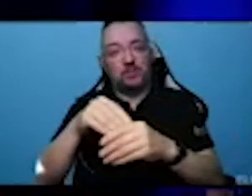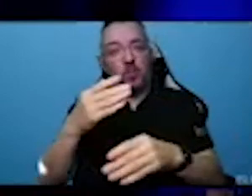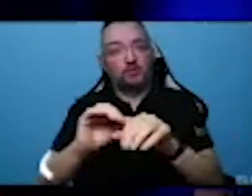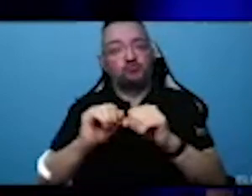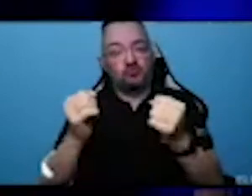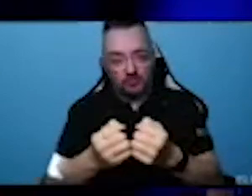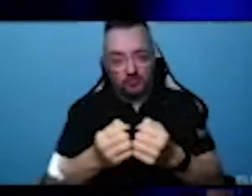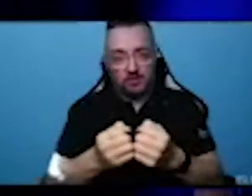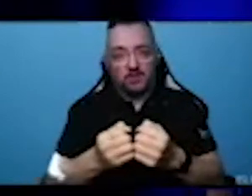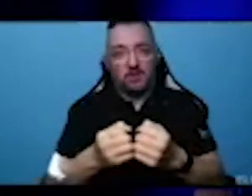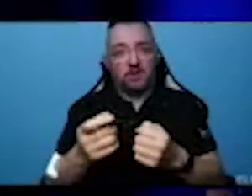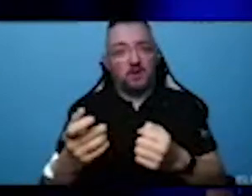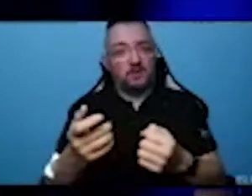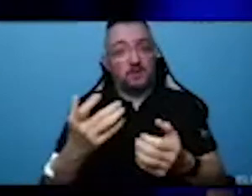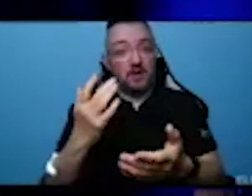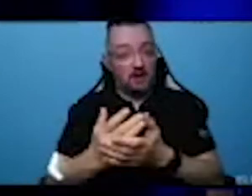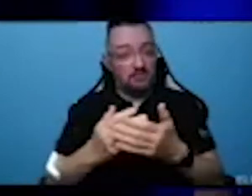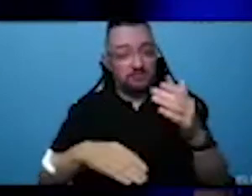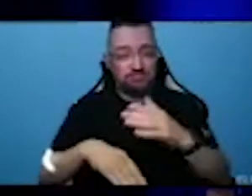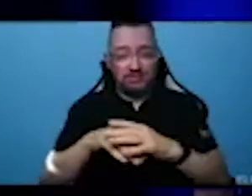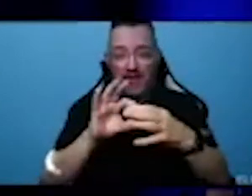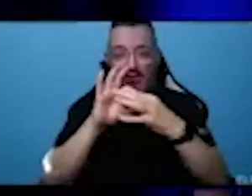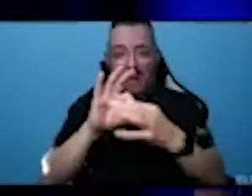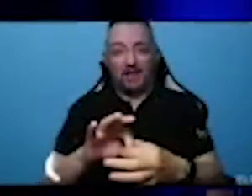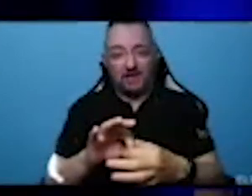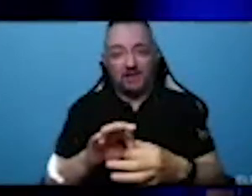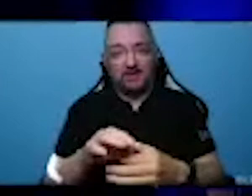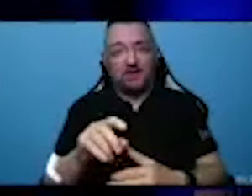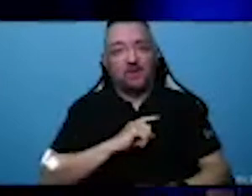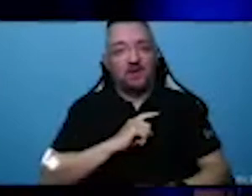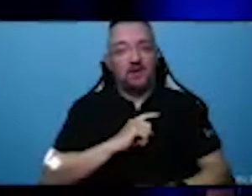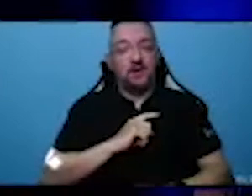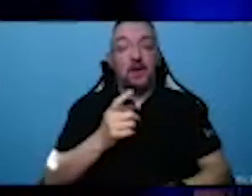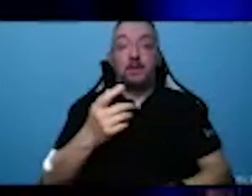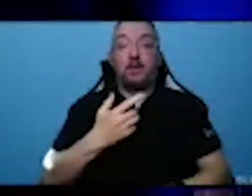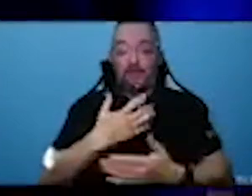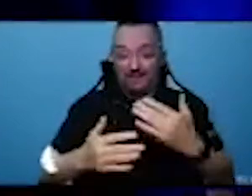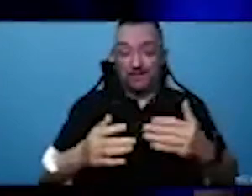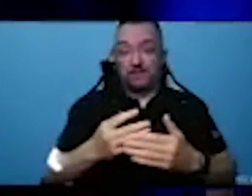to is to everything we're discussing. Whilst it was a separate Working Group in its own right, it is linked to absolutely everything that